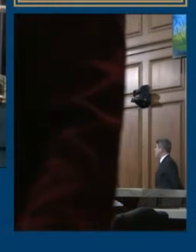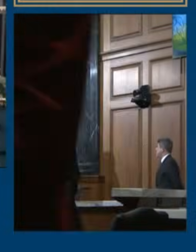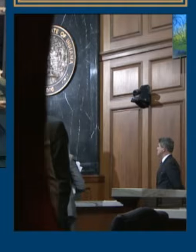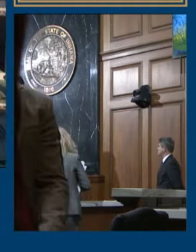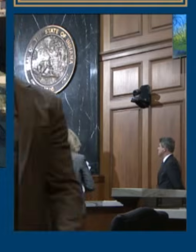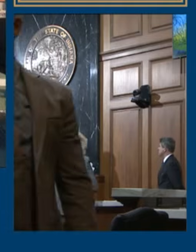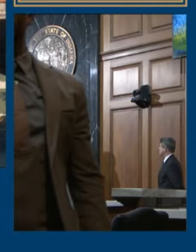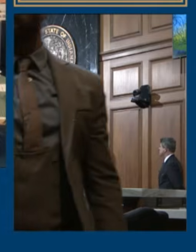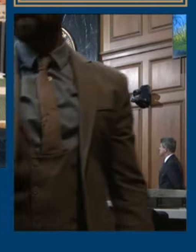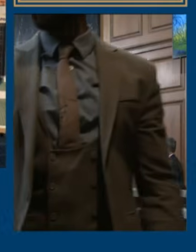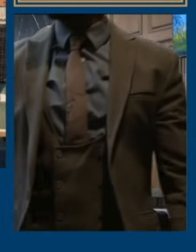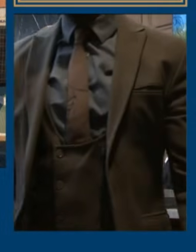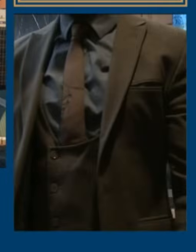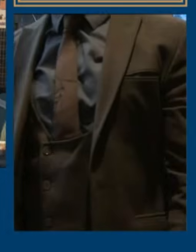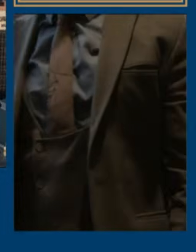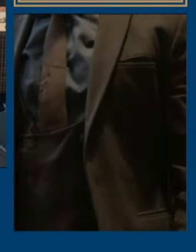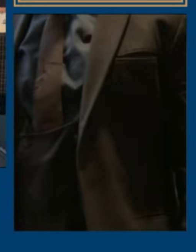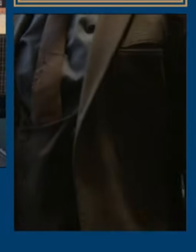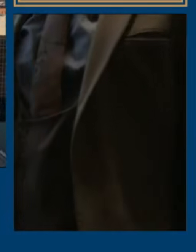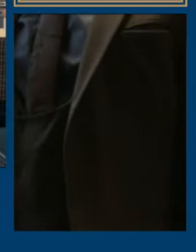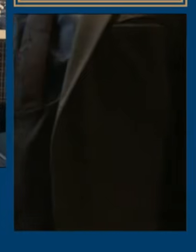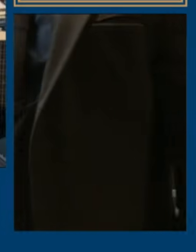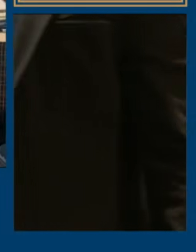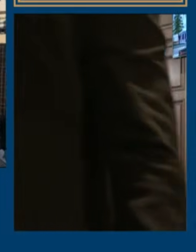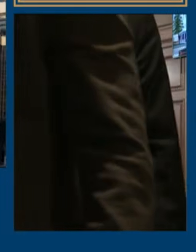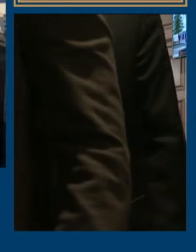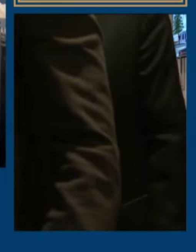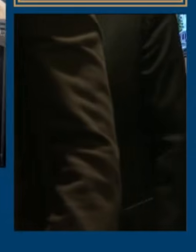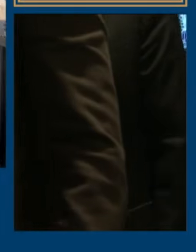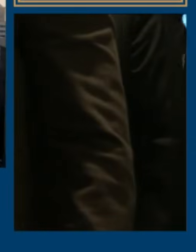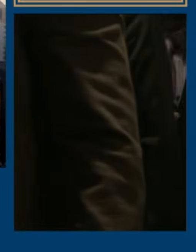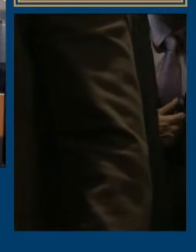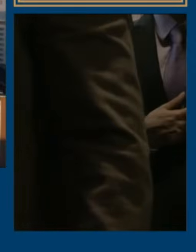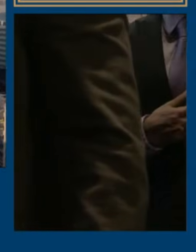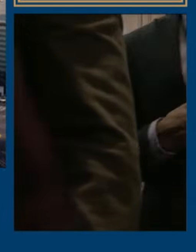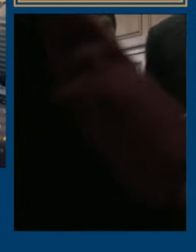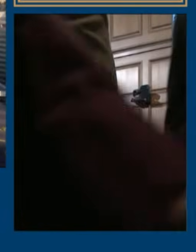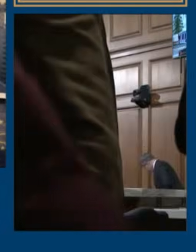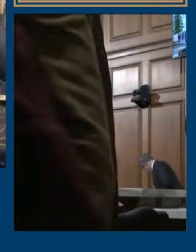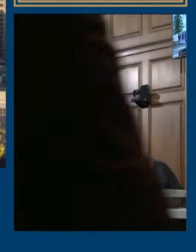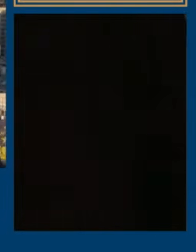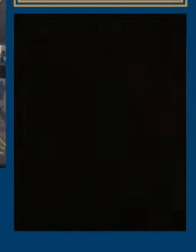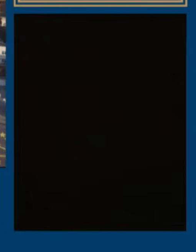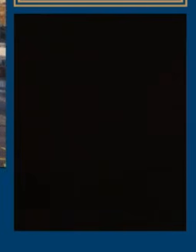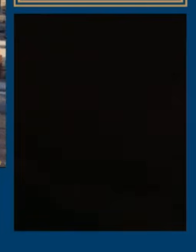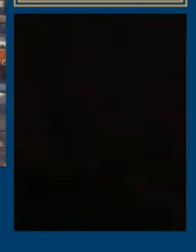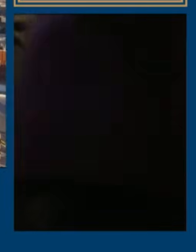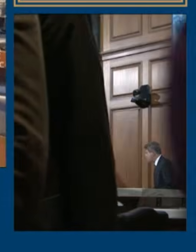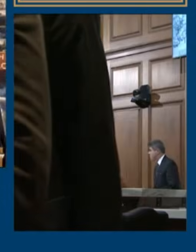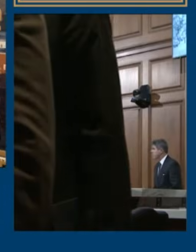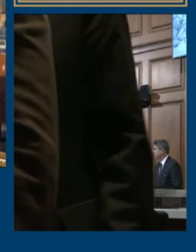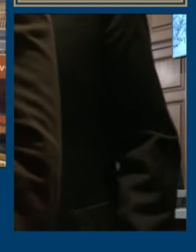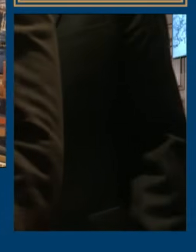TO INTRODUCE SEVERAL SPECIAL GUESTS TODAY, I PLEASE REQUEST THAT YOU HOLD YOUR APPLAUSE UNTIL I FINISH THE INTRODUCTIONS.